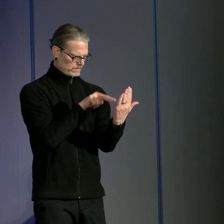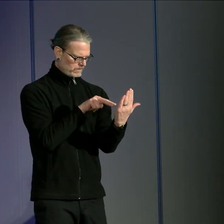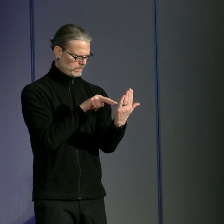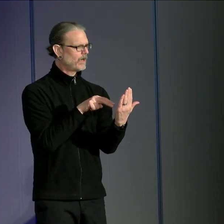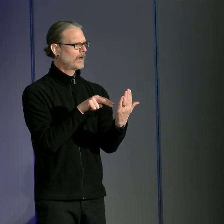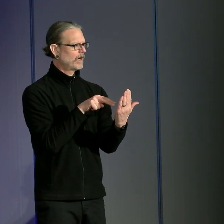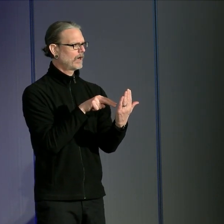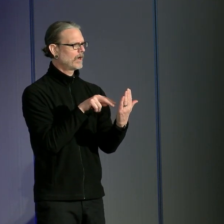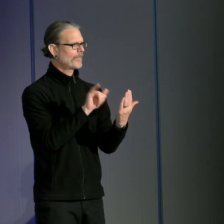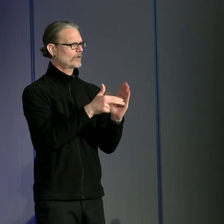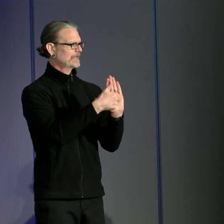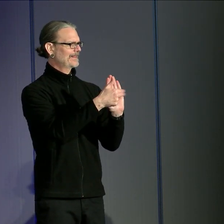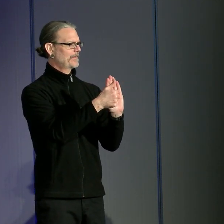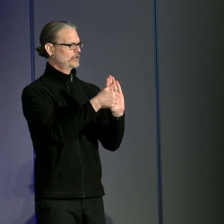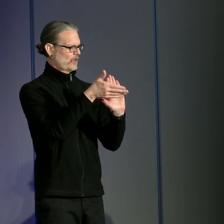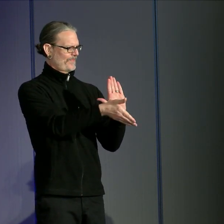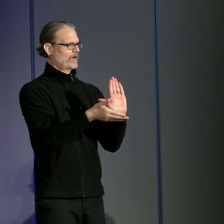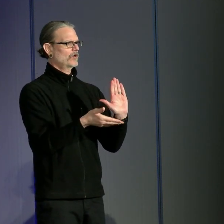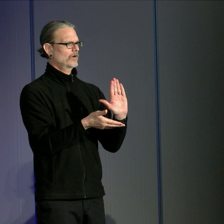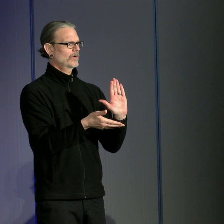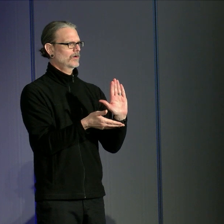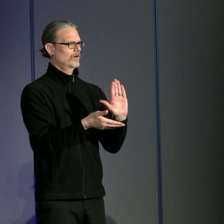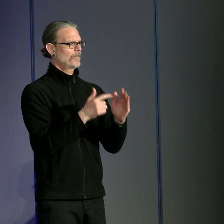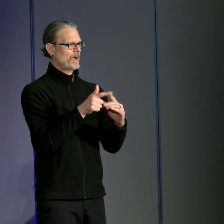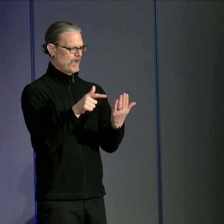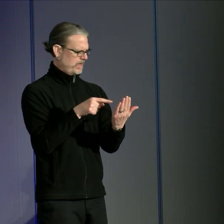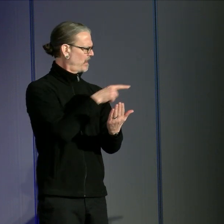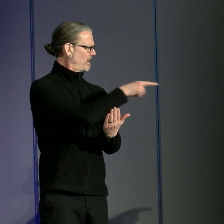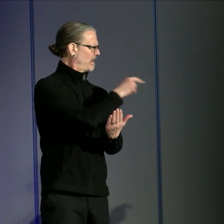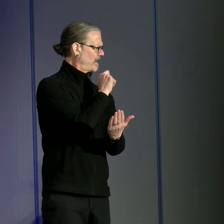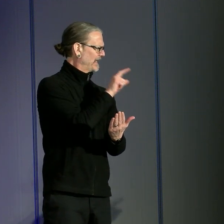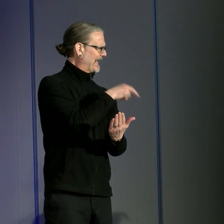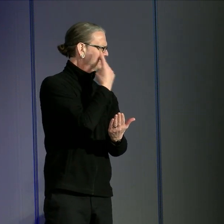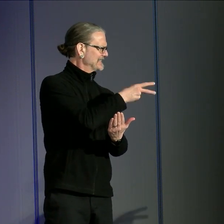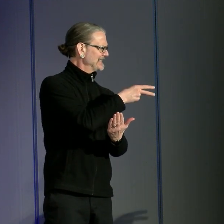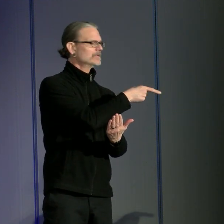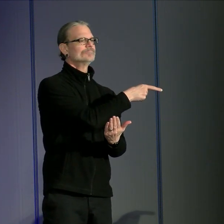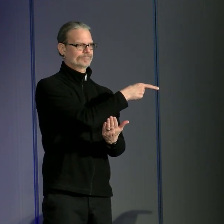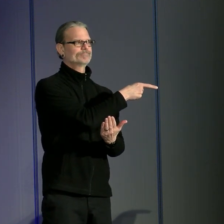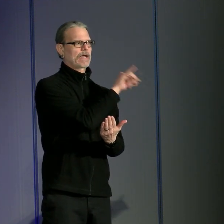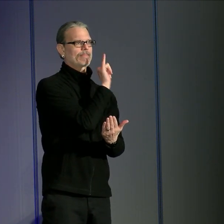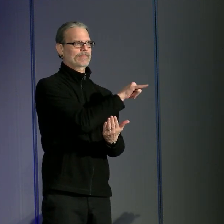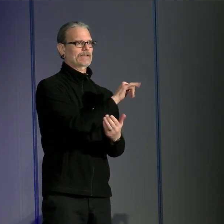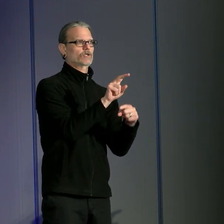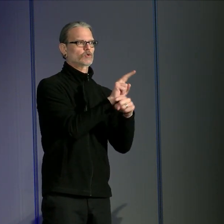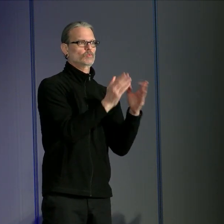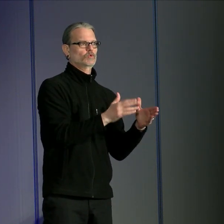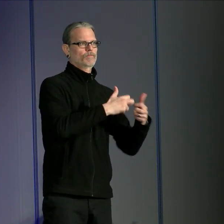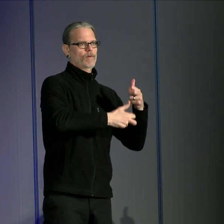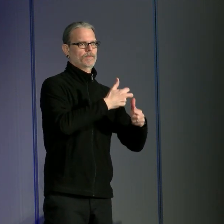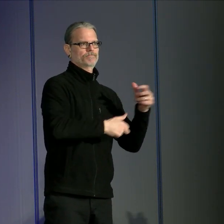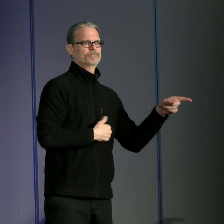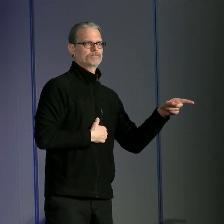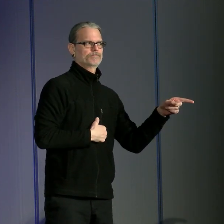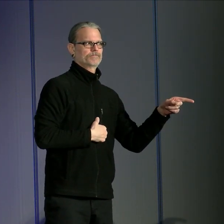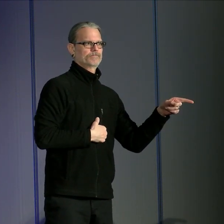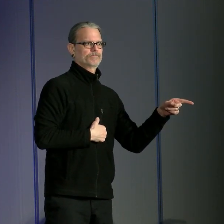already know users are being affected by that issue. So you can integrate that user feedback.